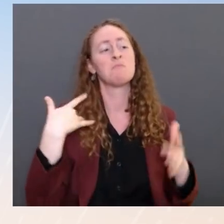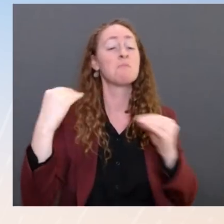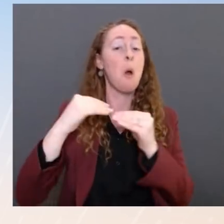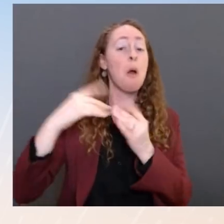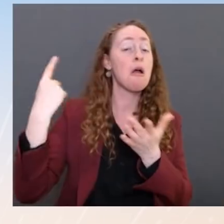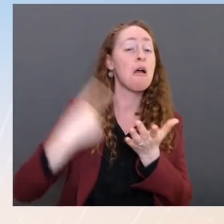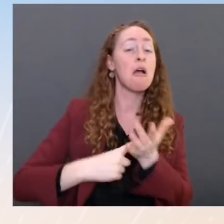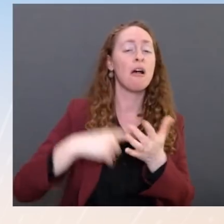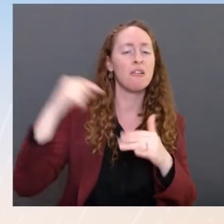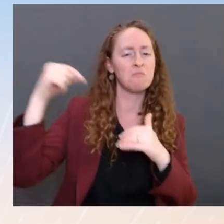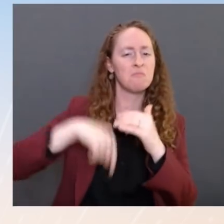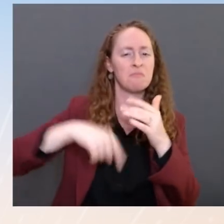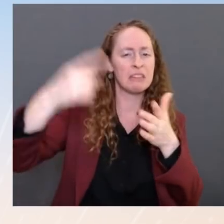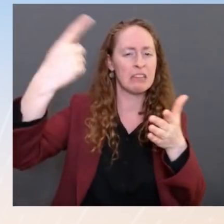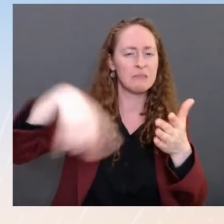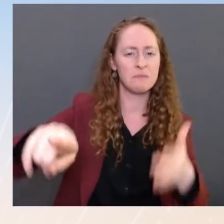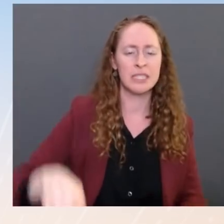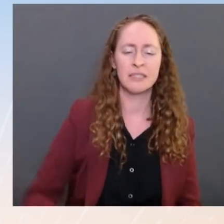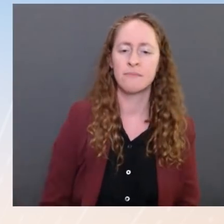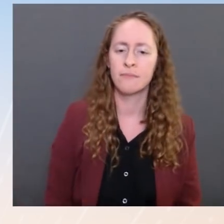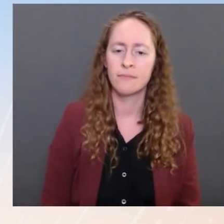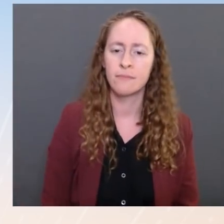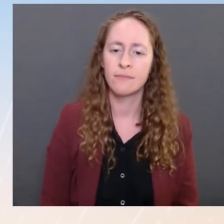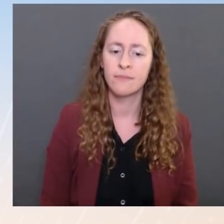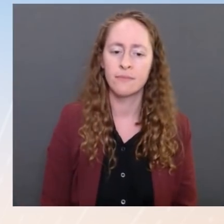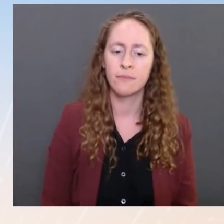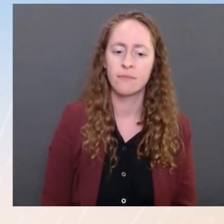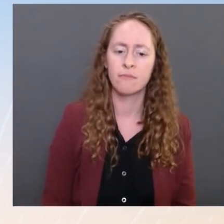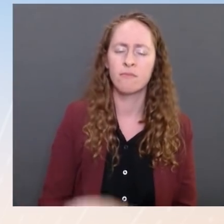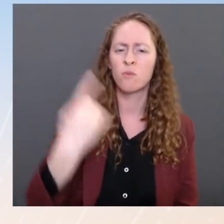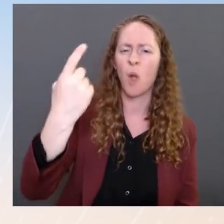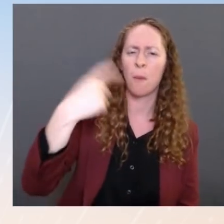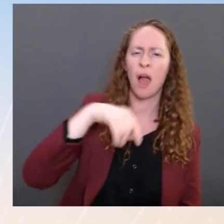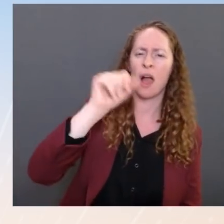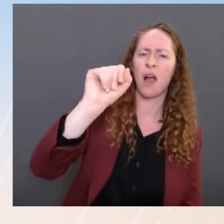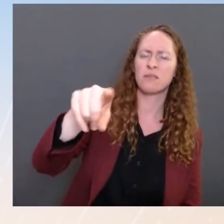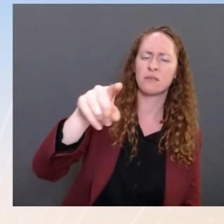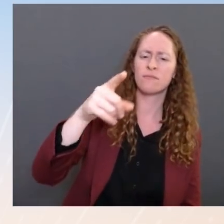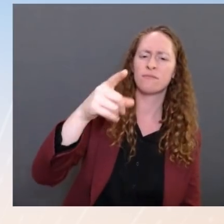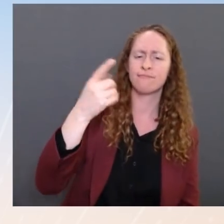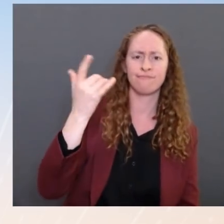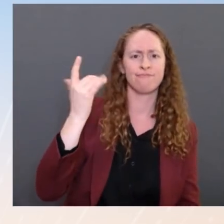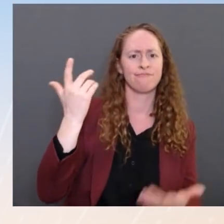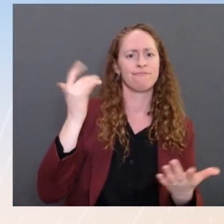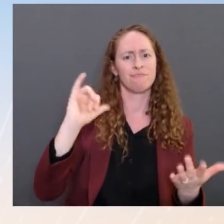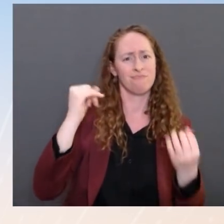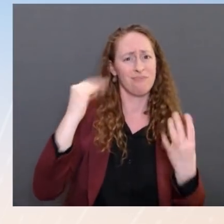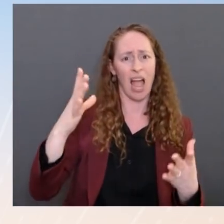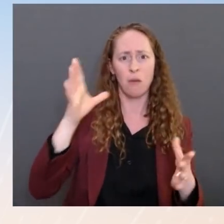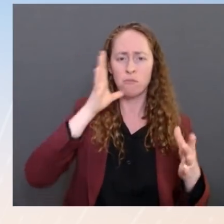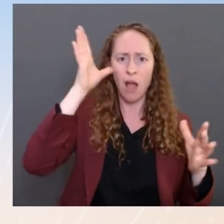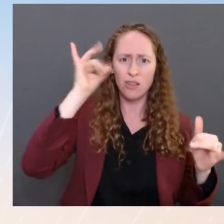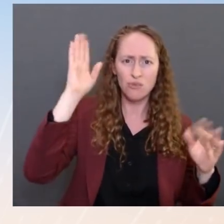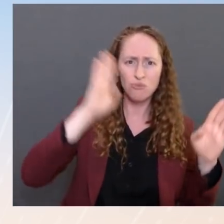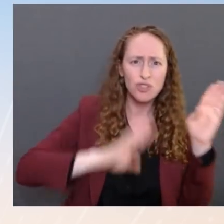The Press: Obviously, some parents are feeling panicked and they're feeling desperate. And a big reason for that is because there's no substitute for formula